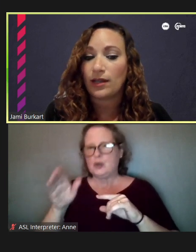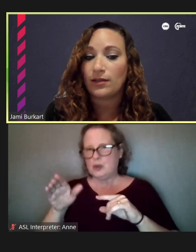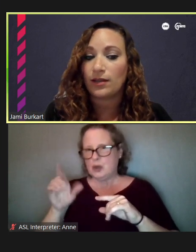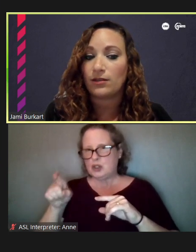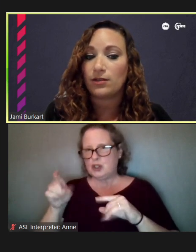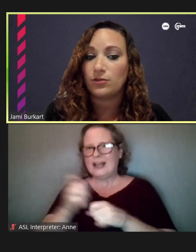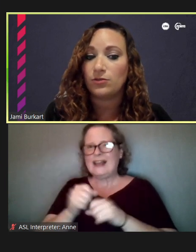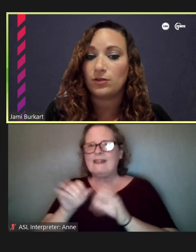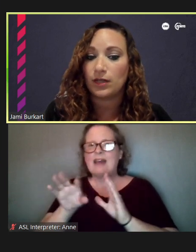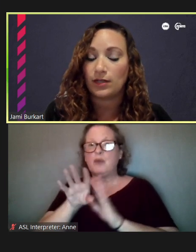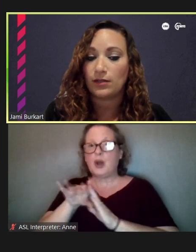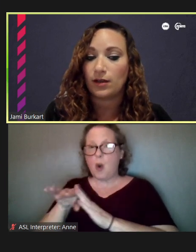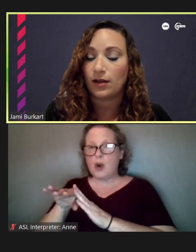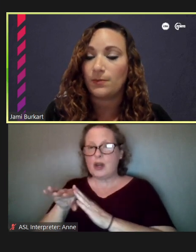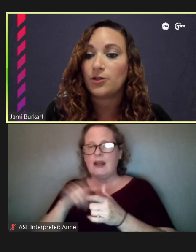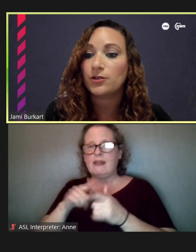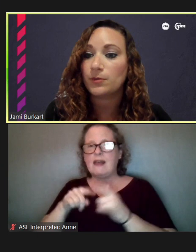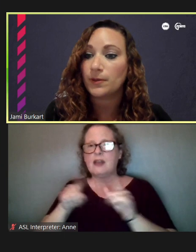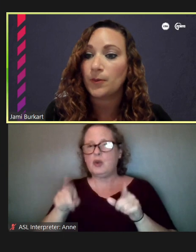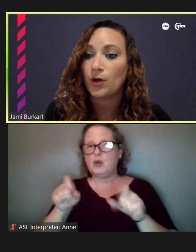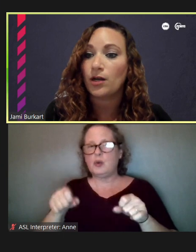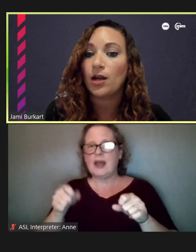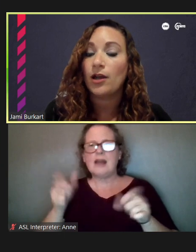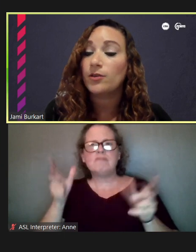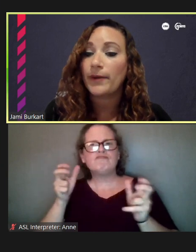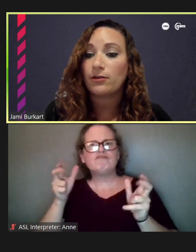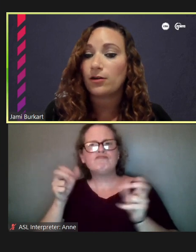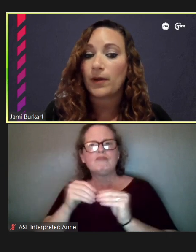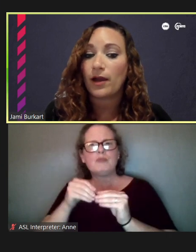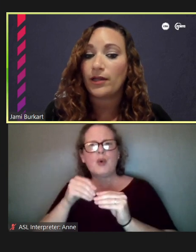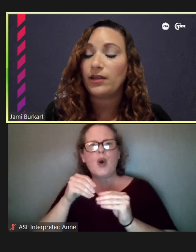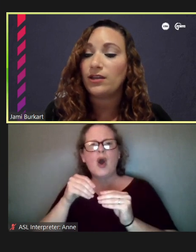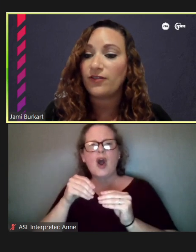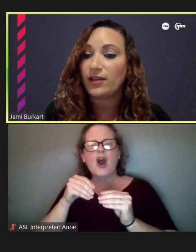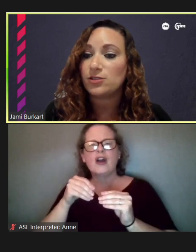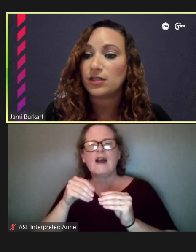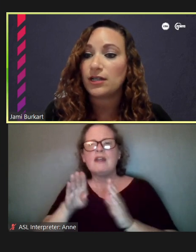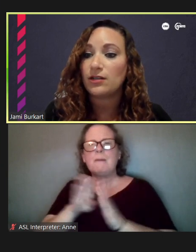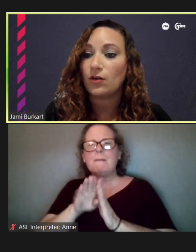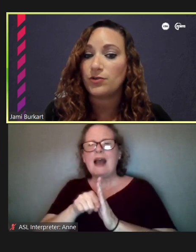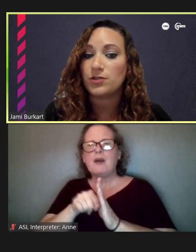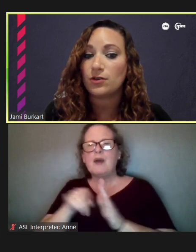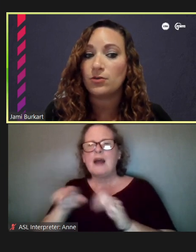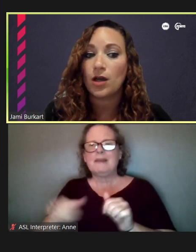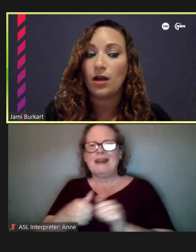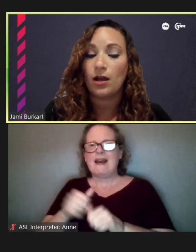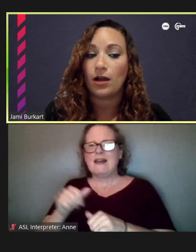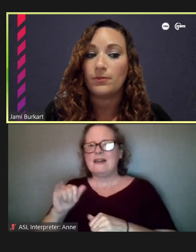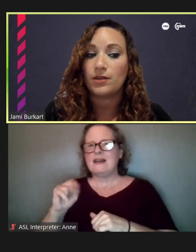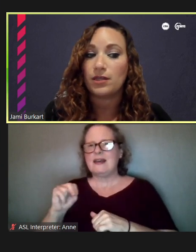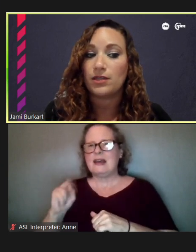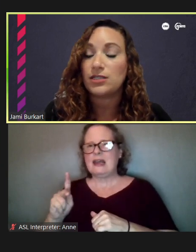and then you can hear a little bit more of the background behind Ink Factory and also the